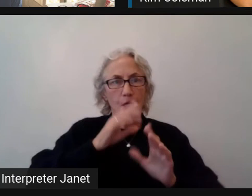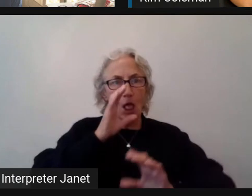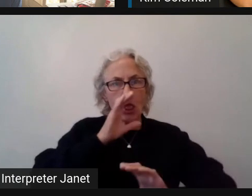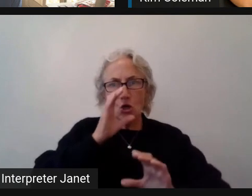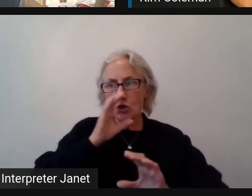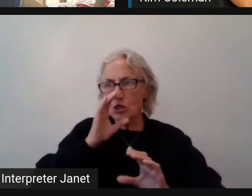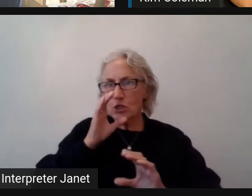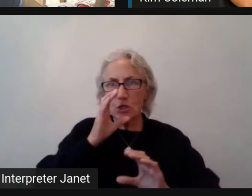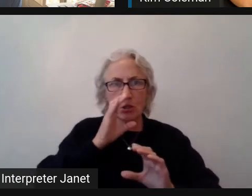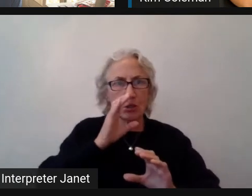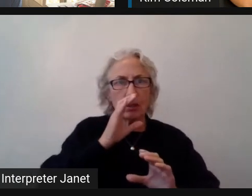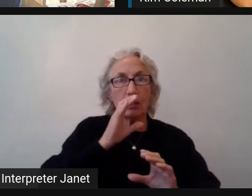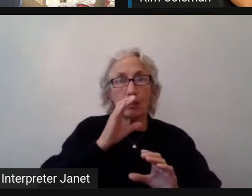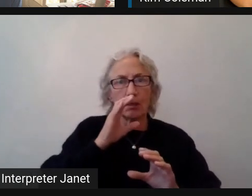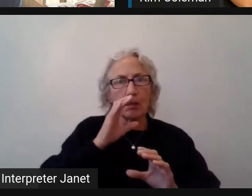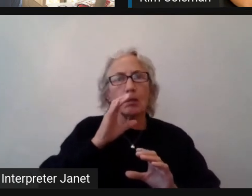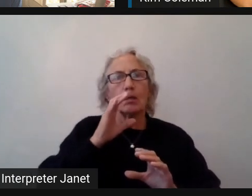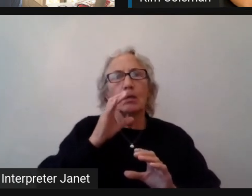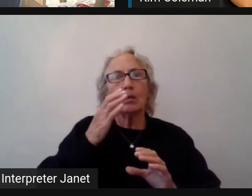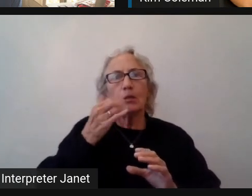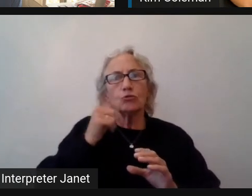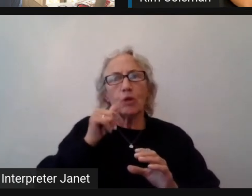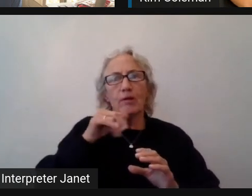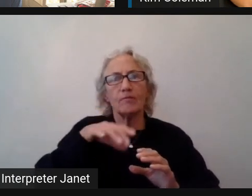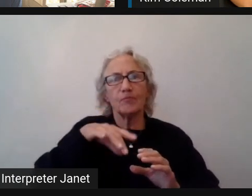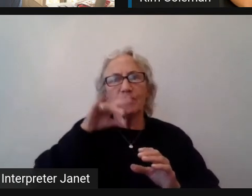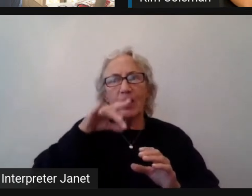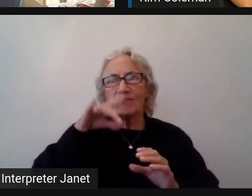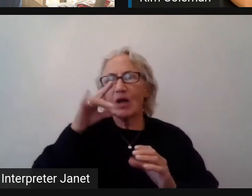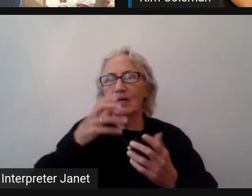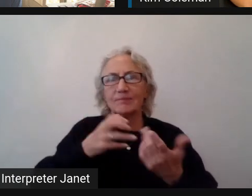There are some theme providers for Joomla that are focused,